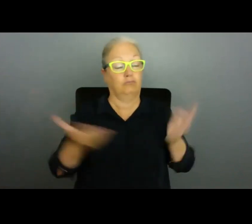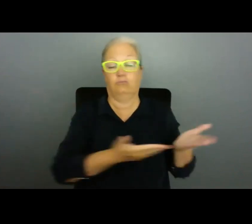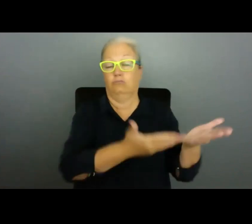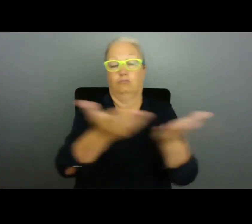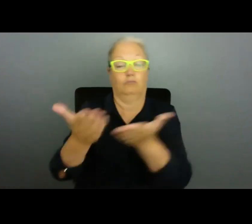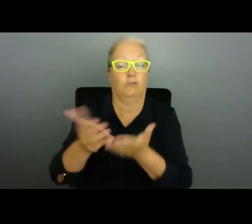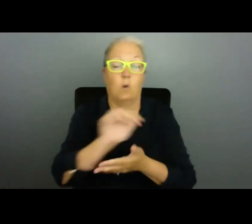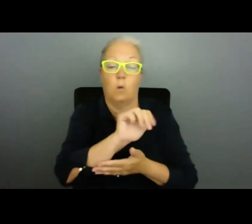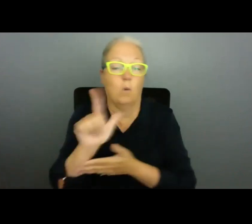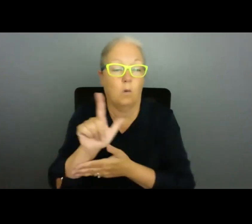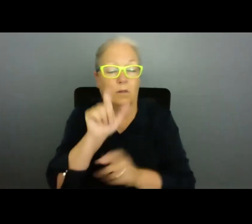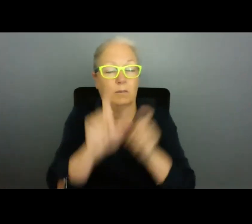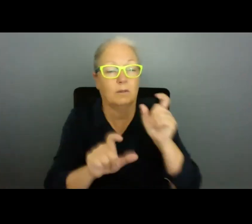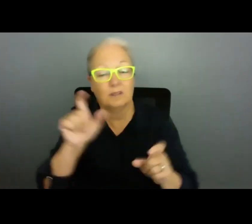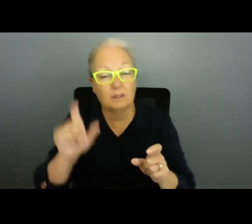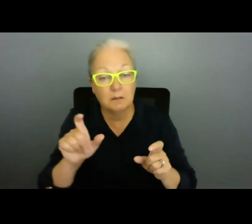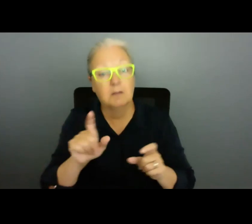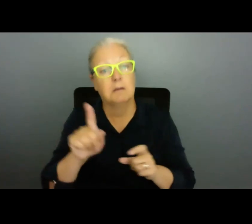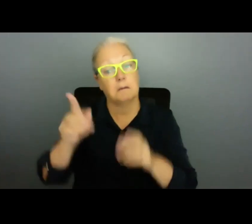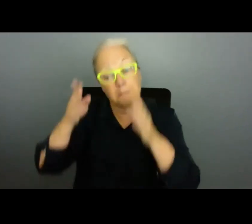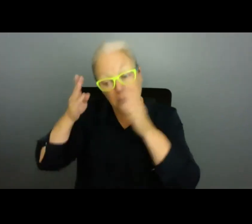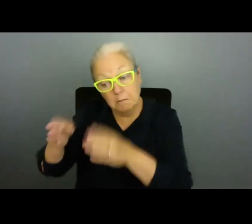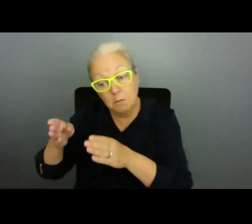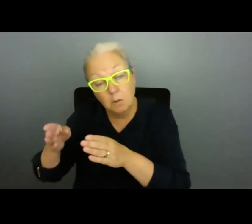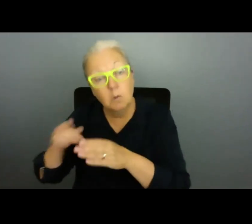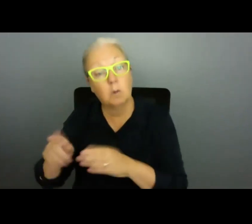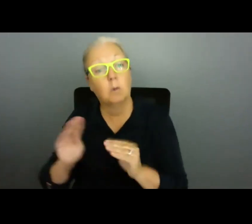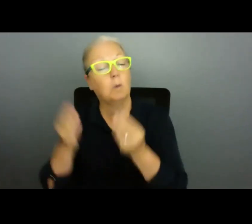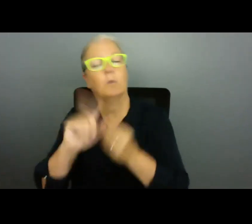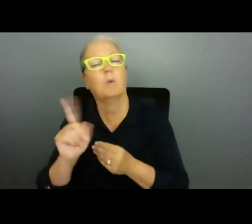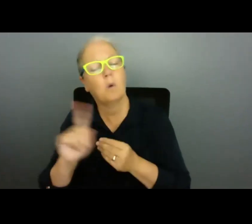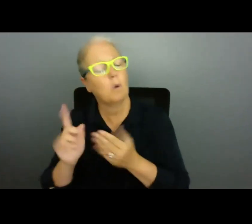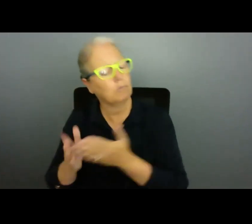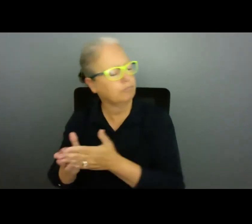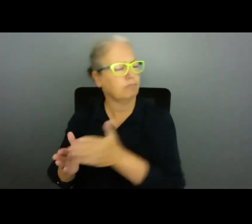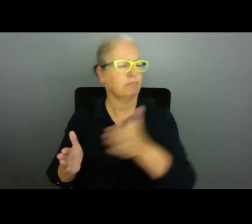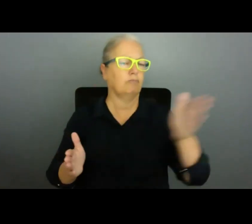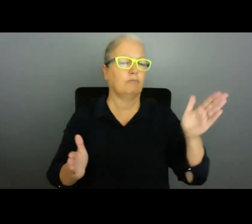youth organizations but also un agencies high profile global partners and other influencers